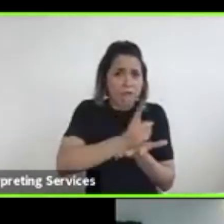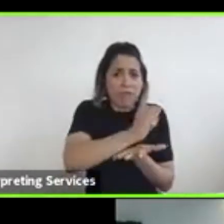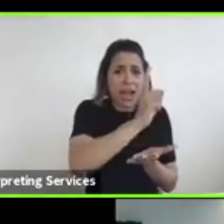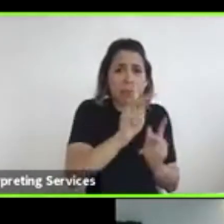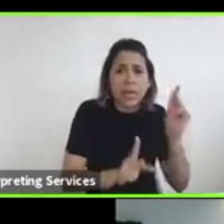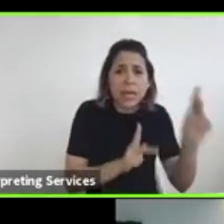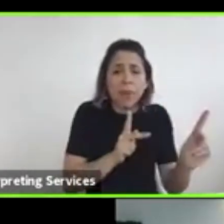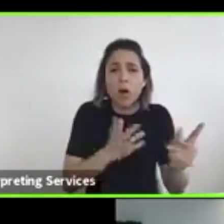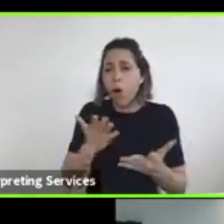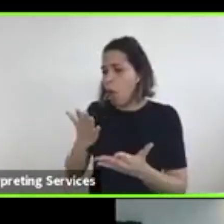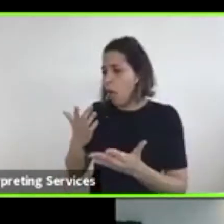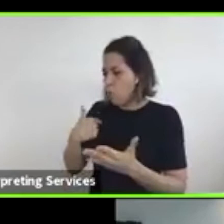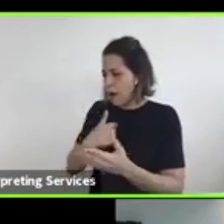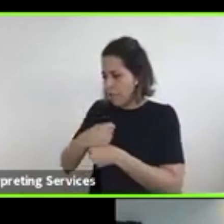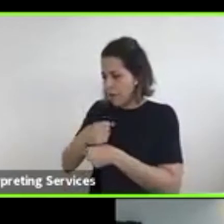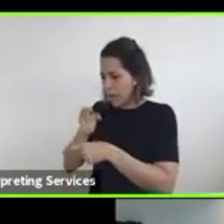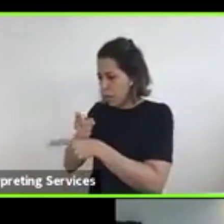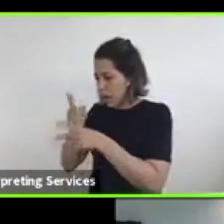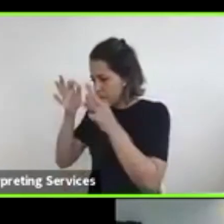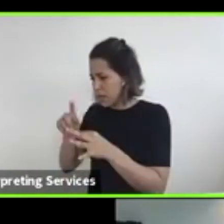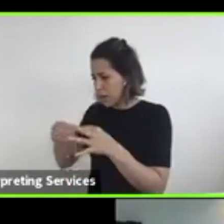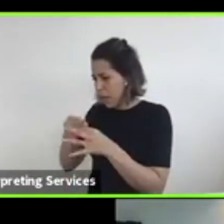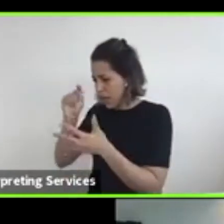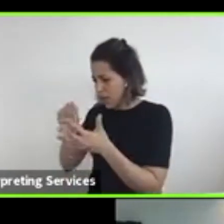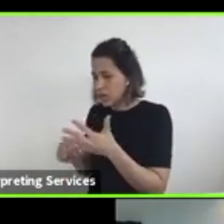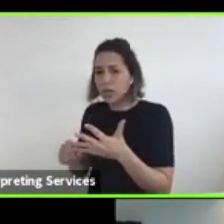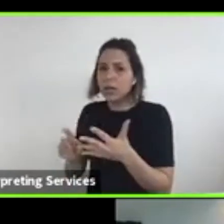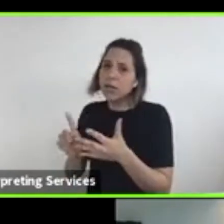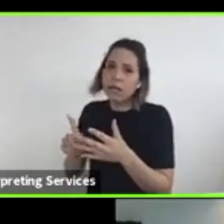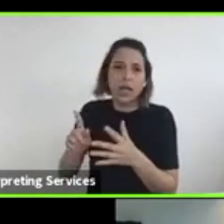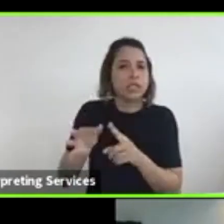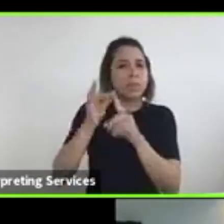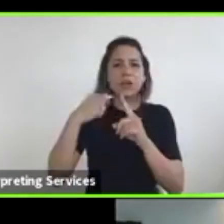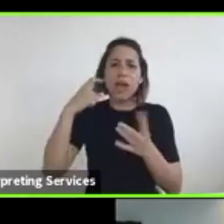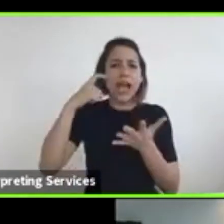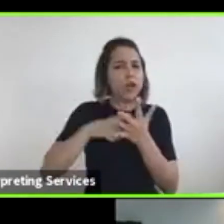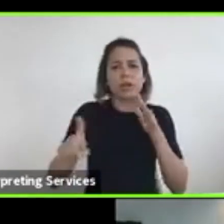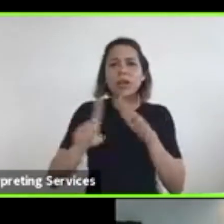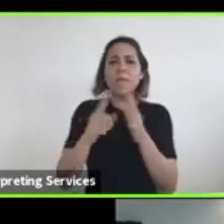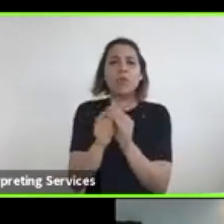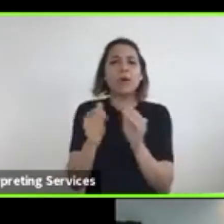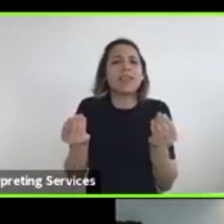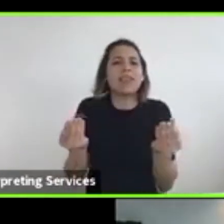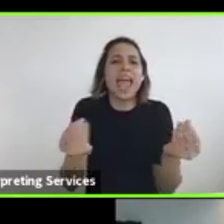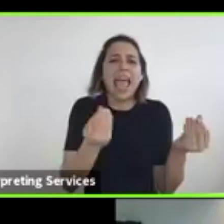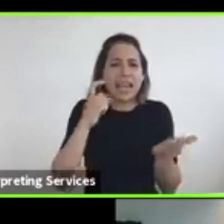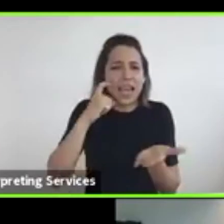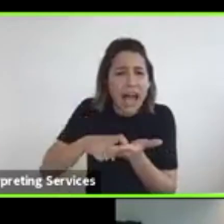ABOUT -- I THINK ESPECIALLY IT COMES UP WITH LAND ACKNOWLEDGMENTS OR PROTOCOLS OR THINGS LIKE THAT. I GOING TO MAKE A MISTAKE?